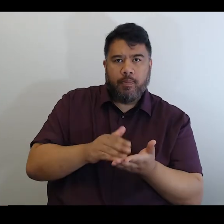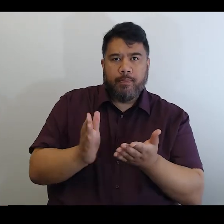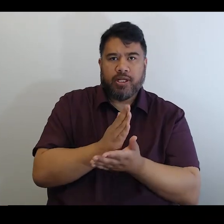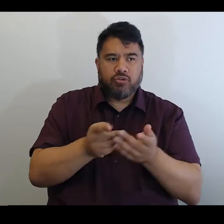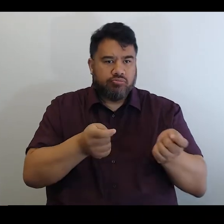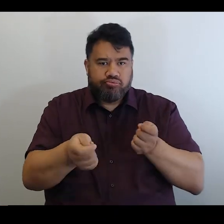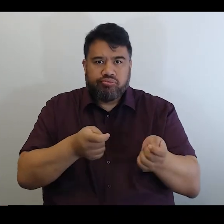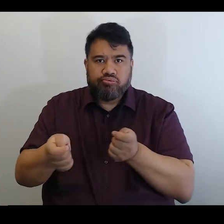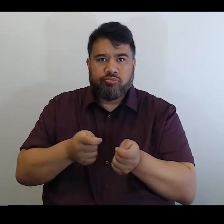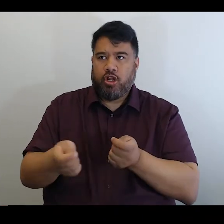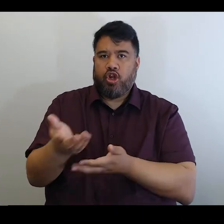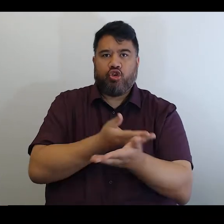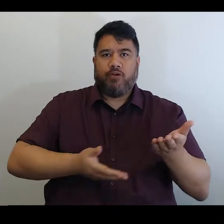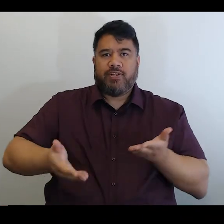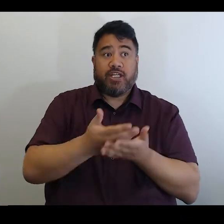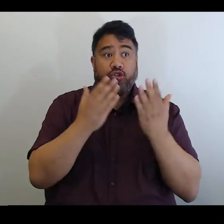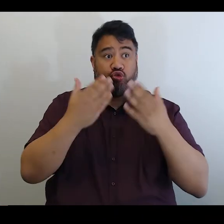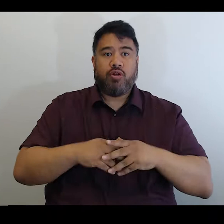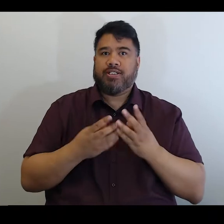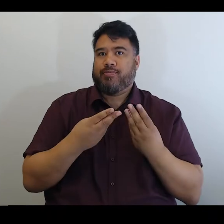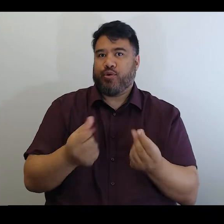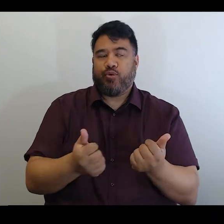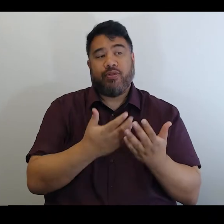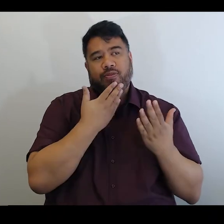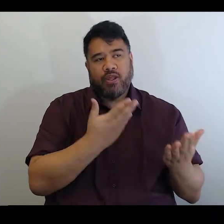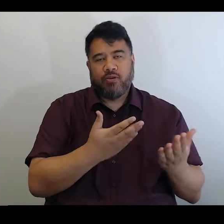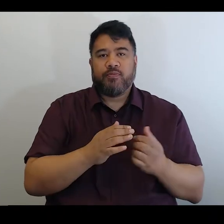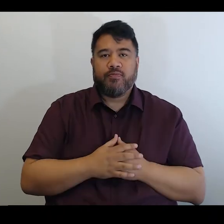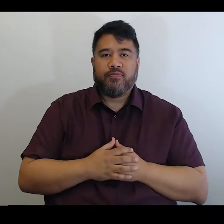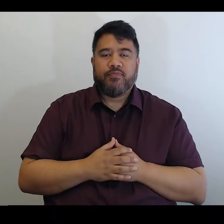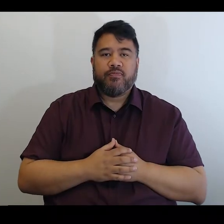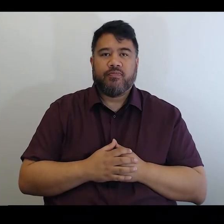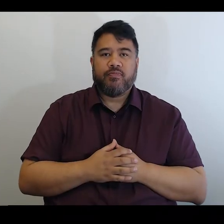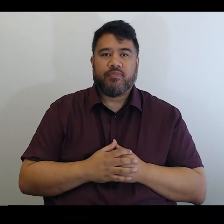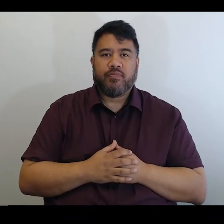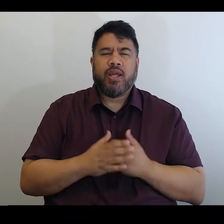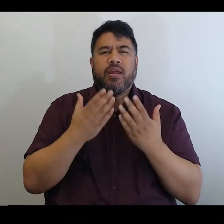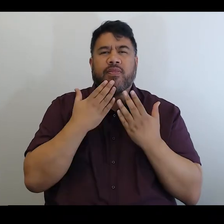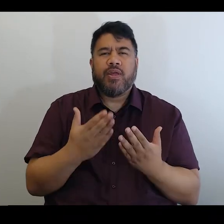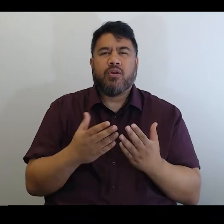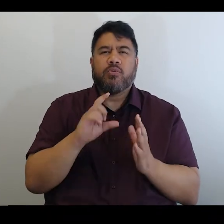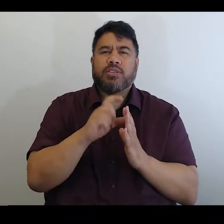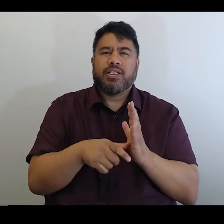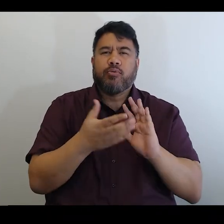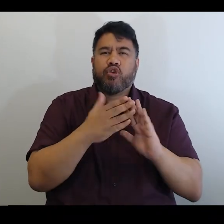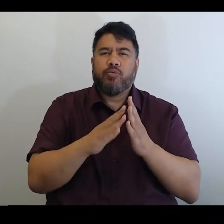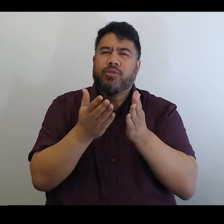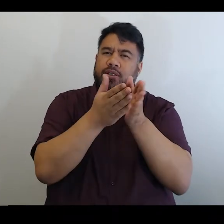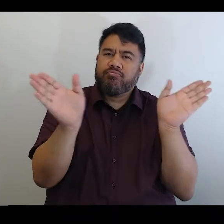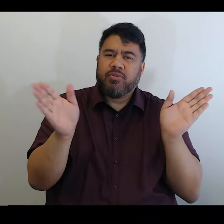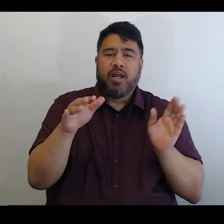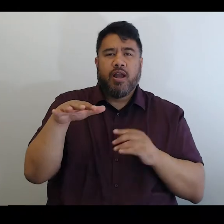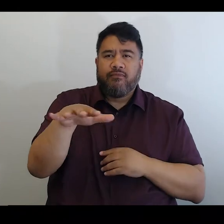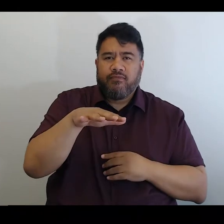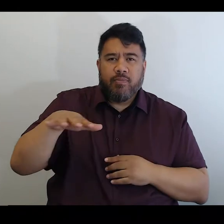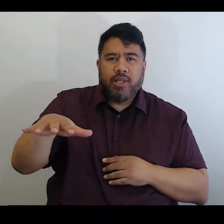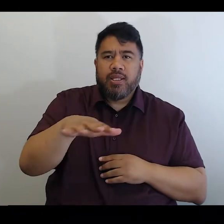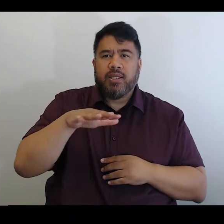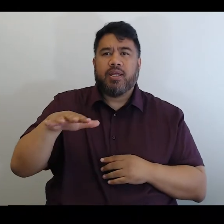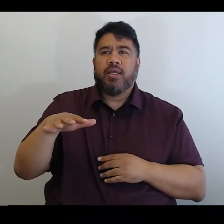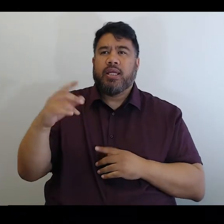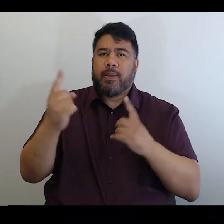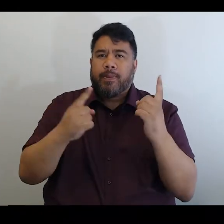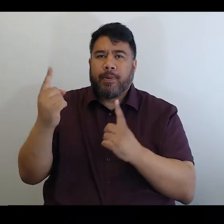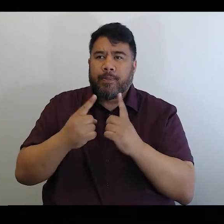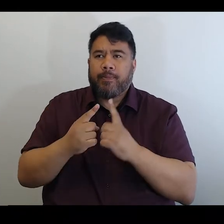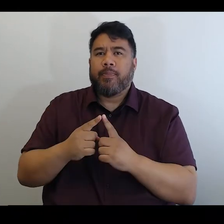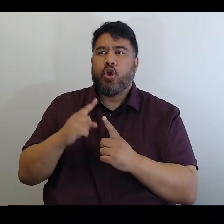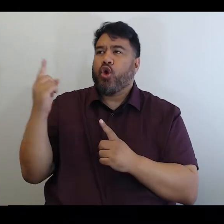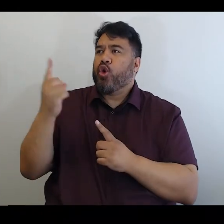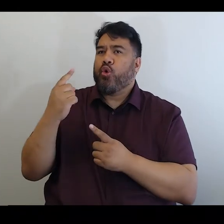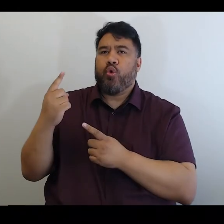I want to thank everyone, especially those from our disability community, whānau, supporters of all of this work for joining us tonight.